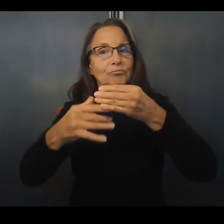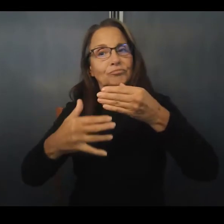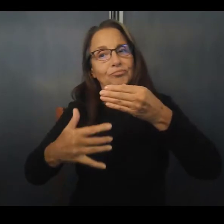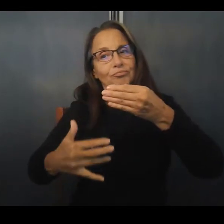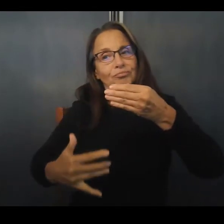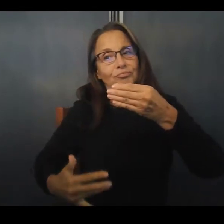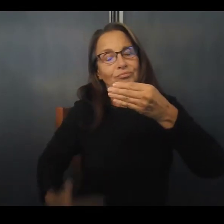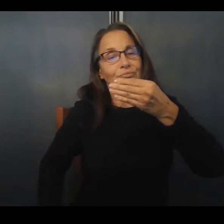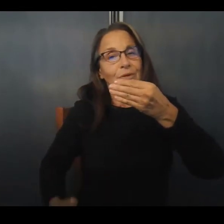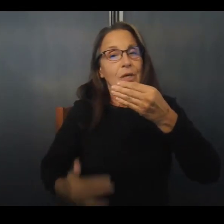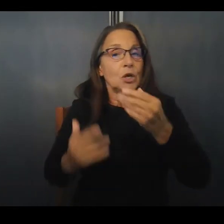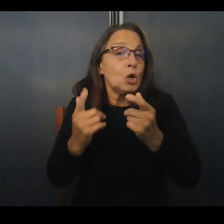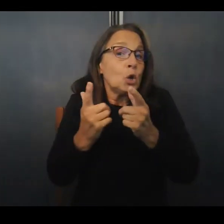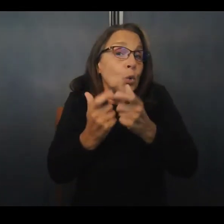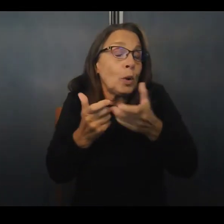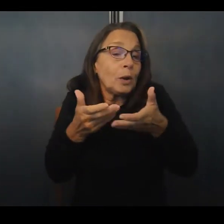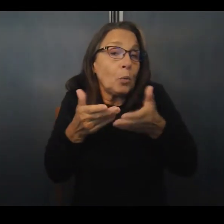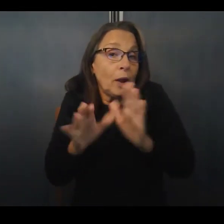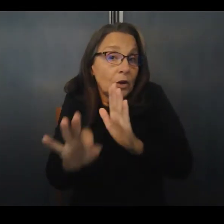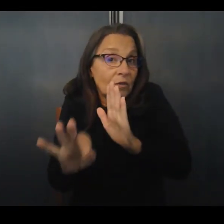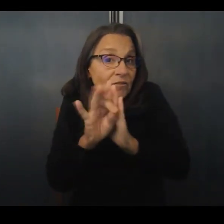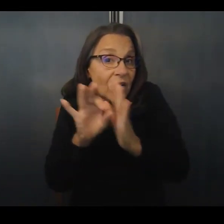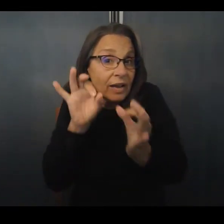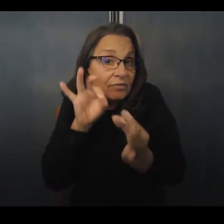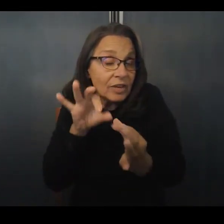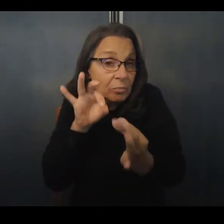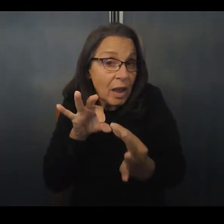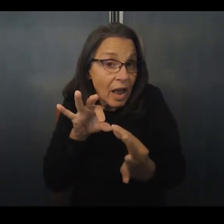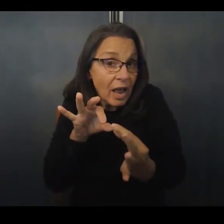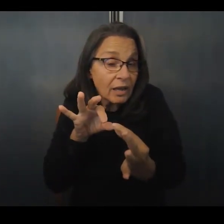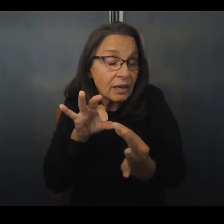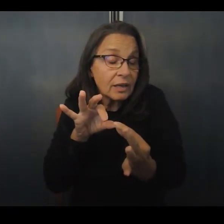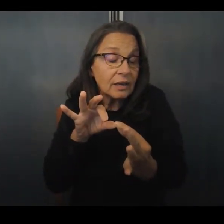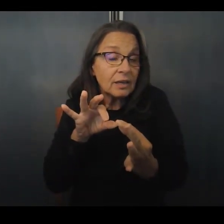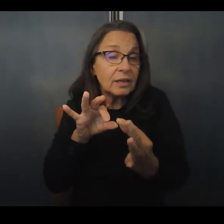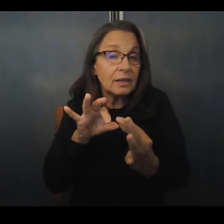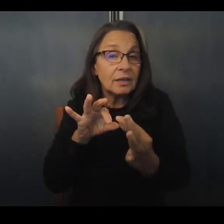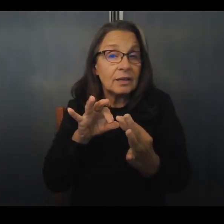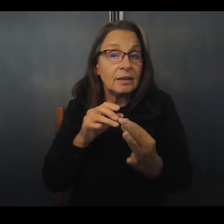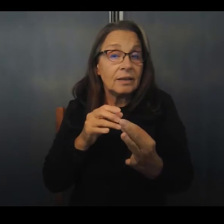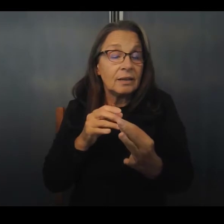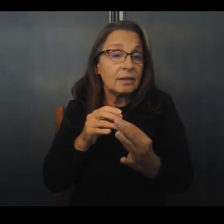filter to find your feedback on the things that you have actually received feedback on is to flip